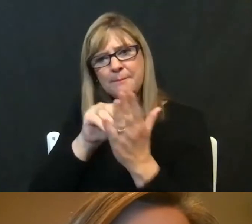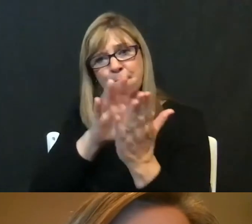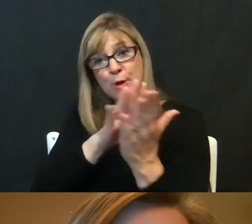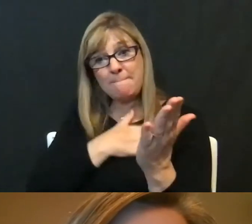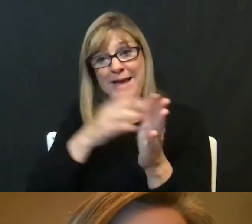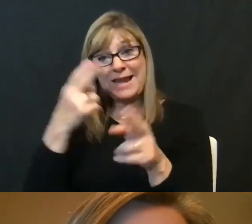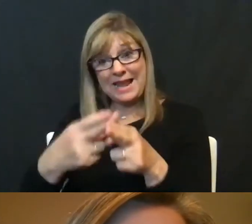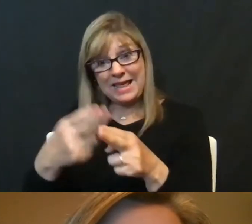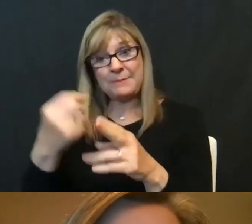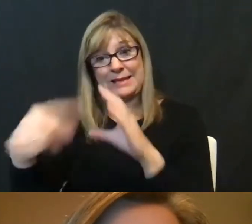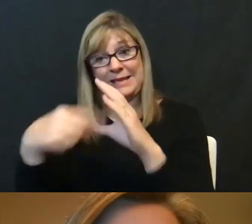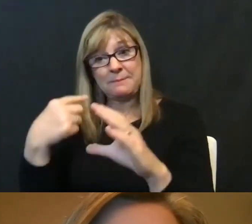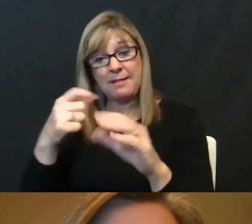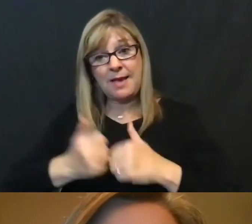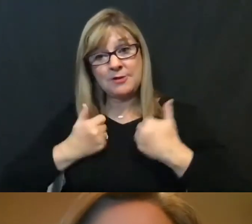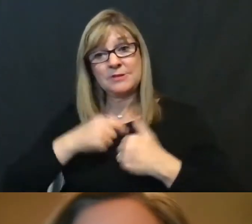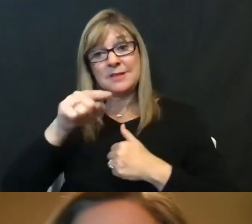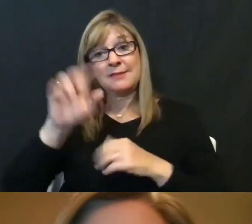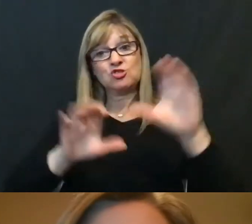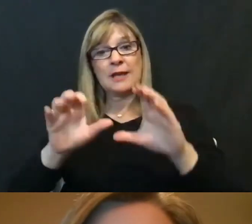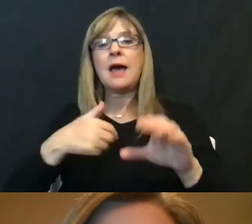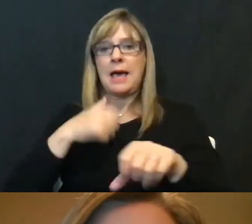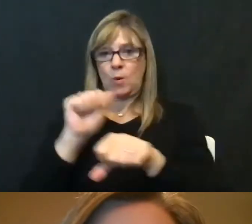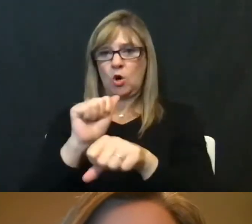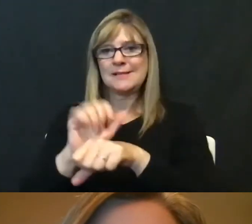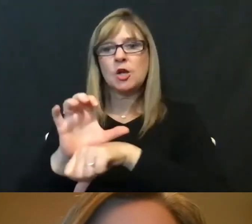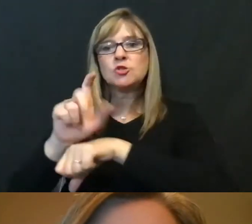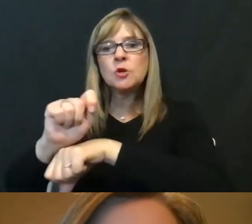in the chat box. So I work as a consultant for deaf and hard of hearing services.